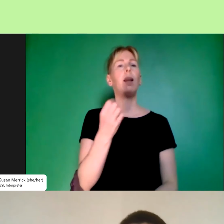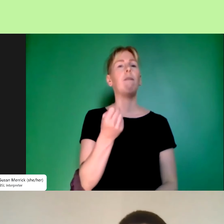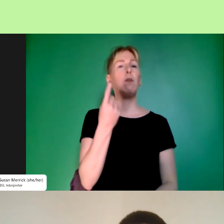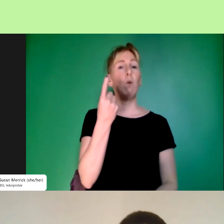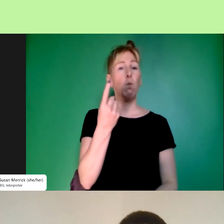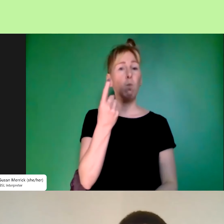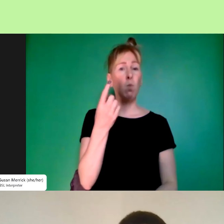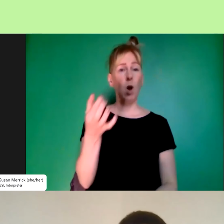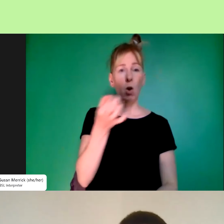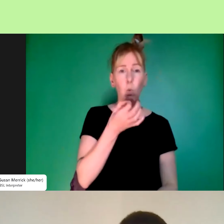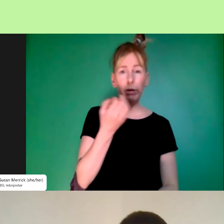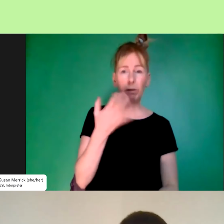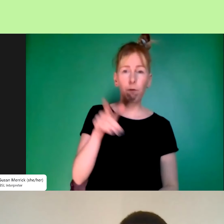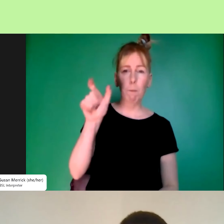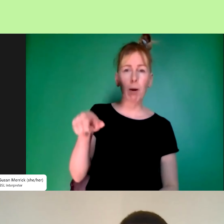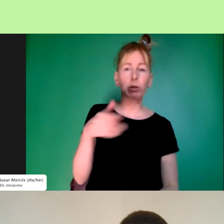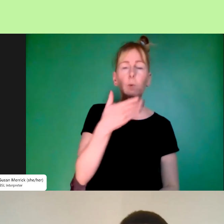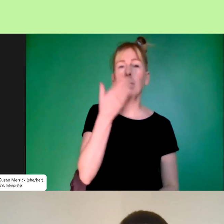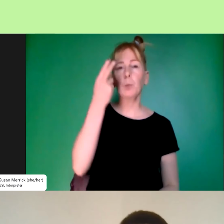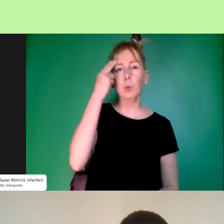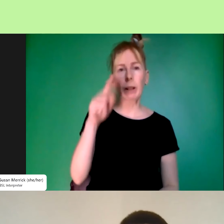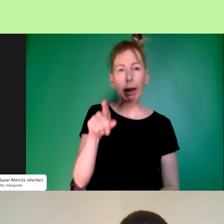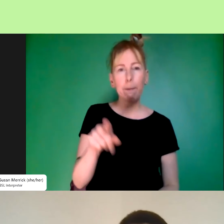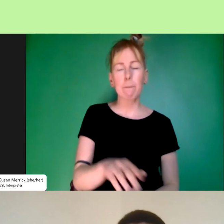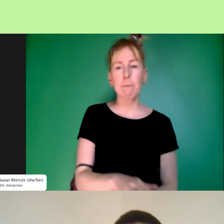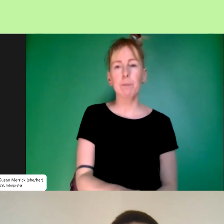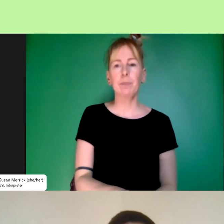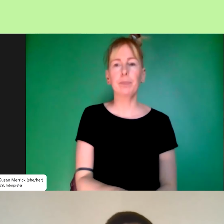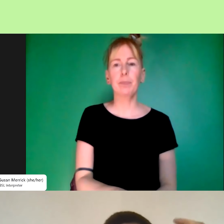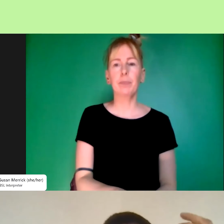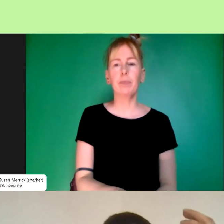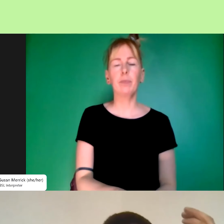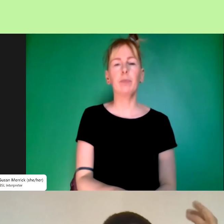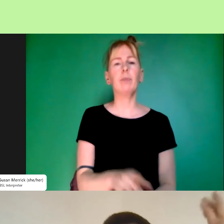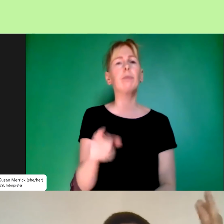anonymous attendee, which is about do you have any comments in relation to conflict